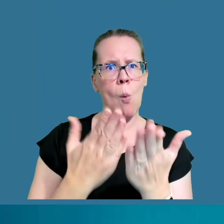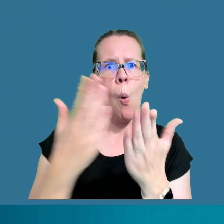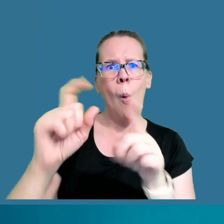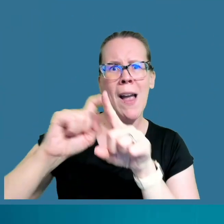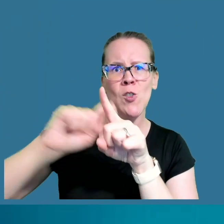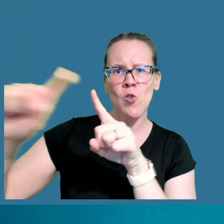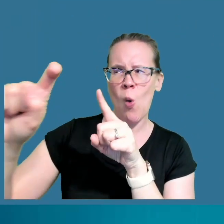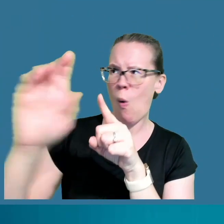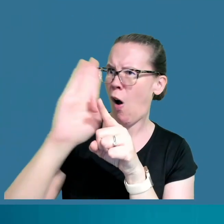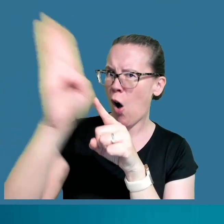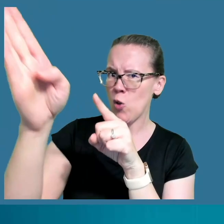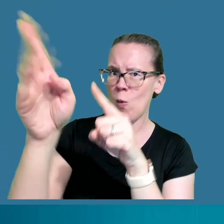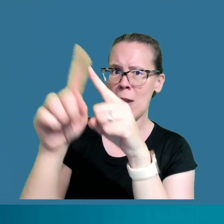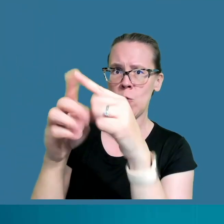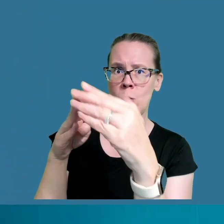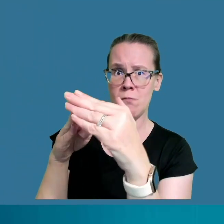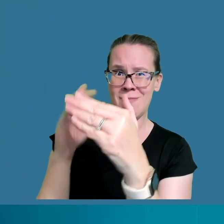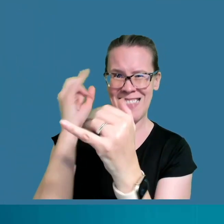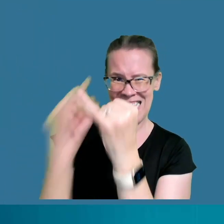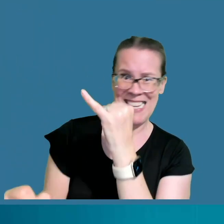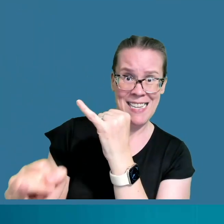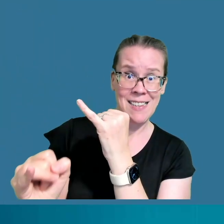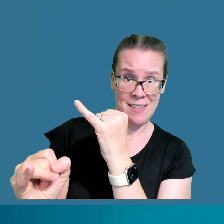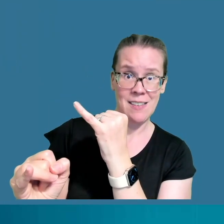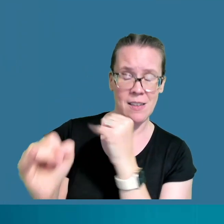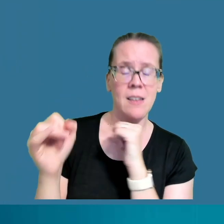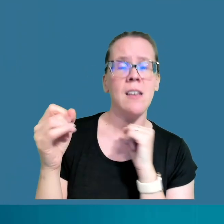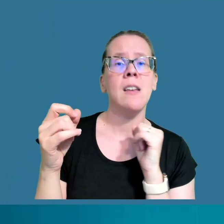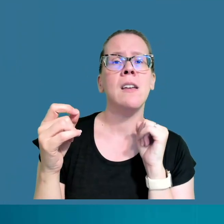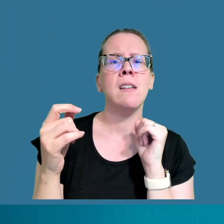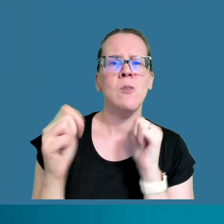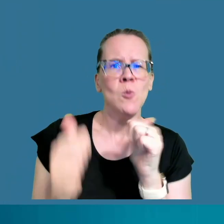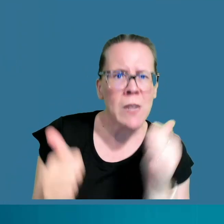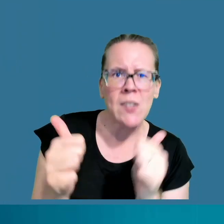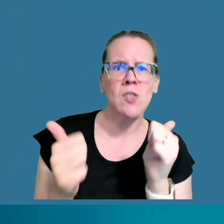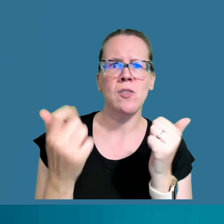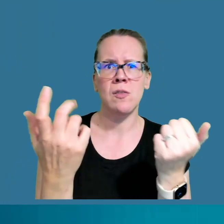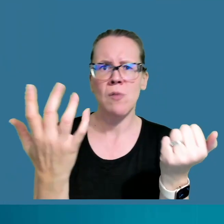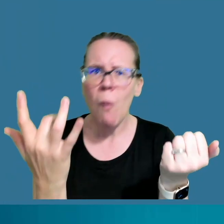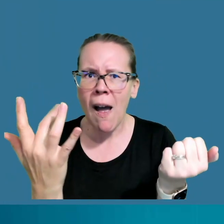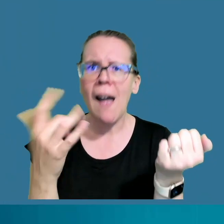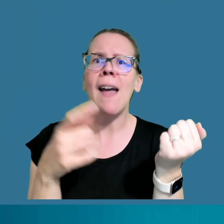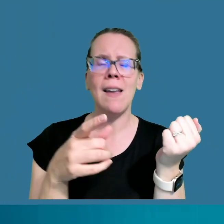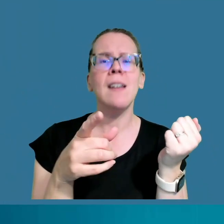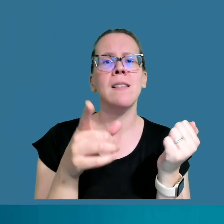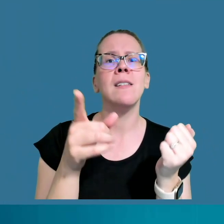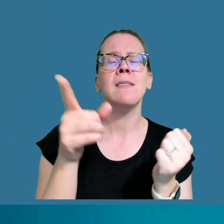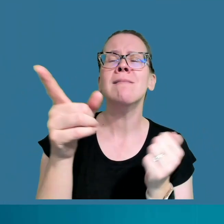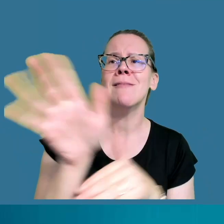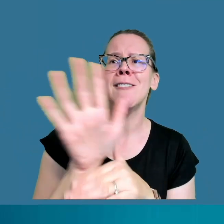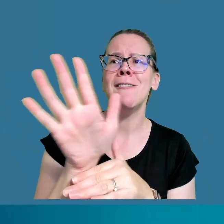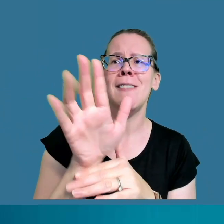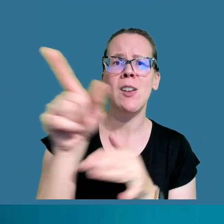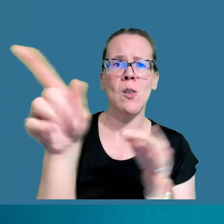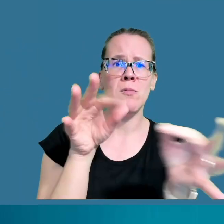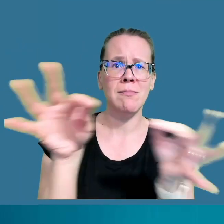seam allowance. Most pattern designers do not do this for you, and so being able to identify